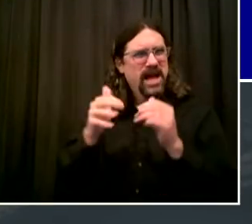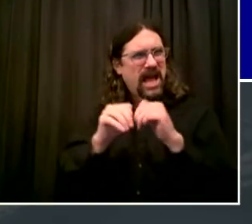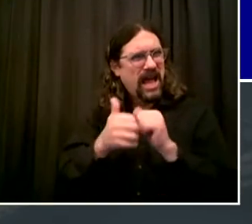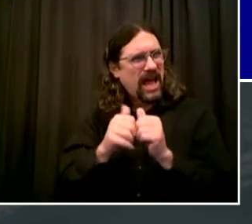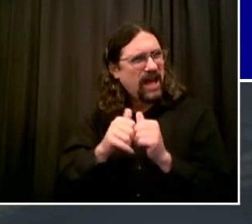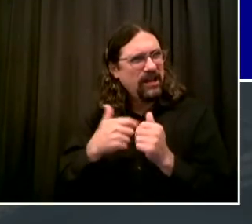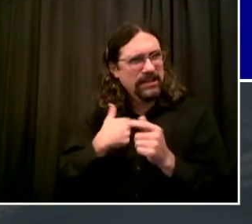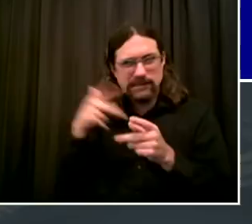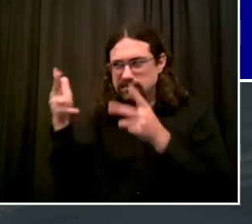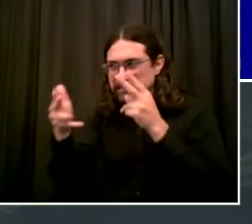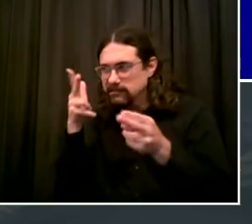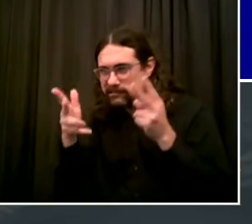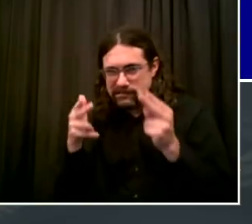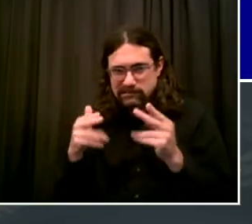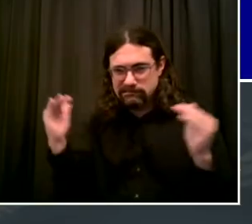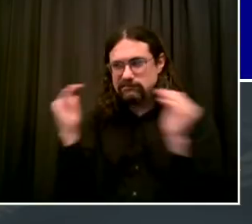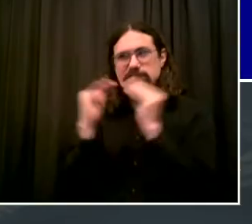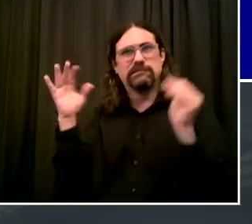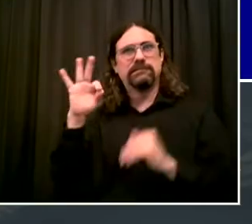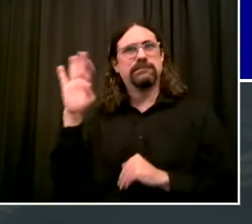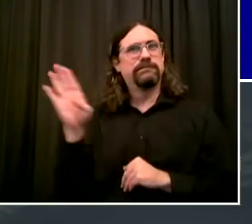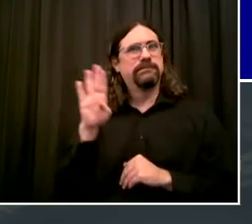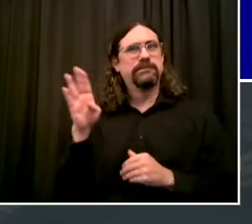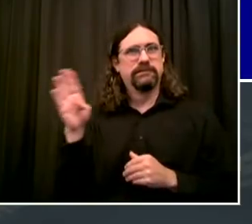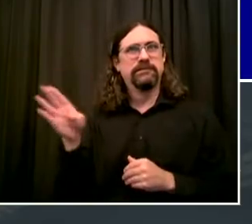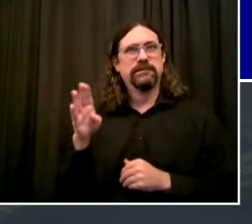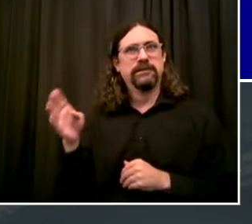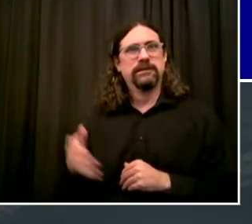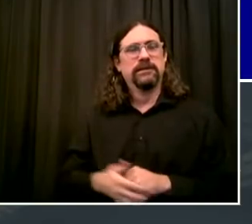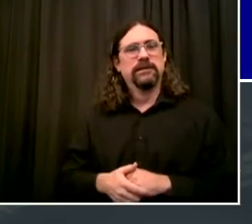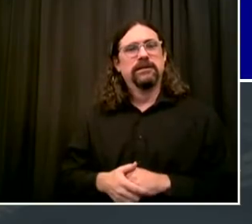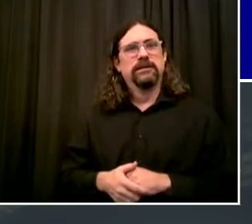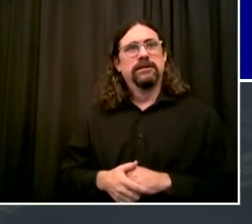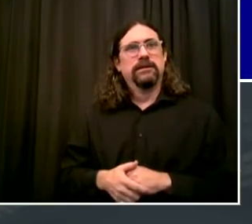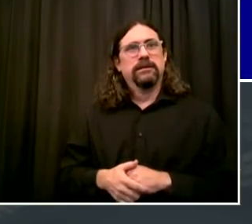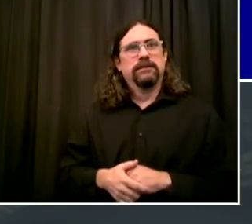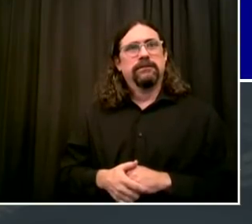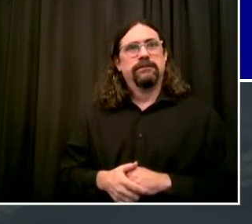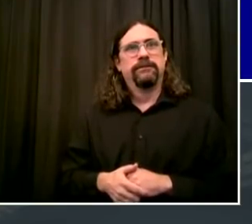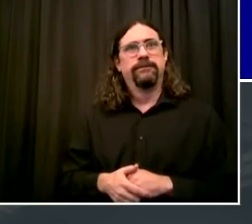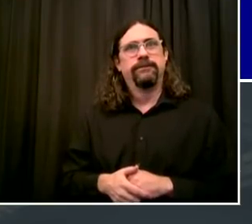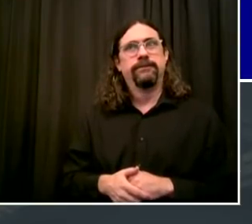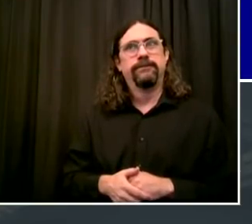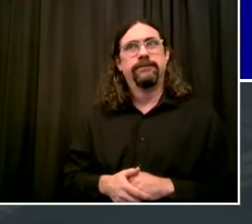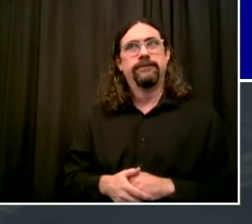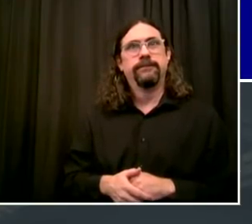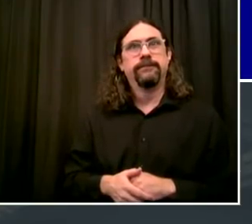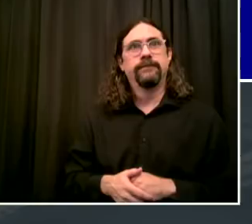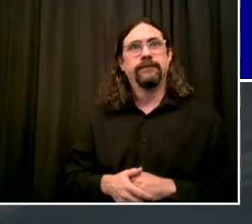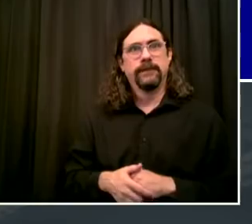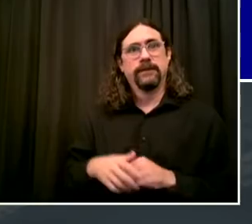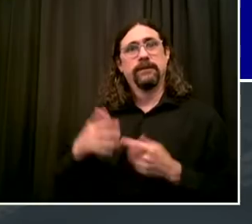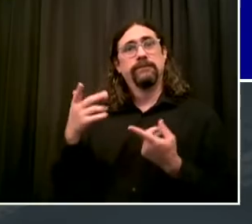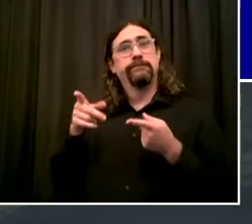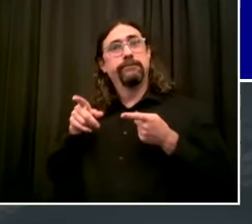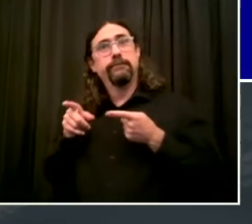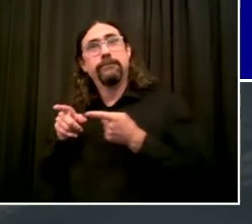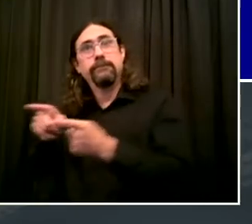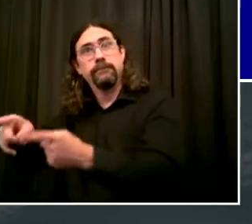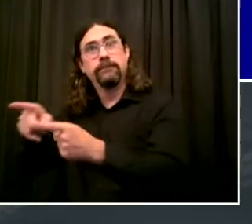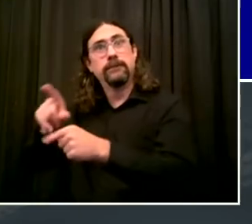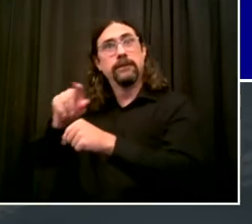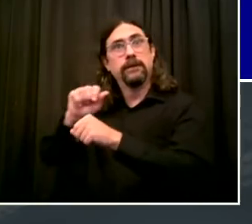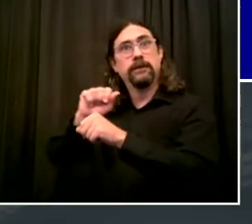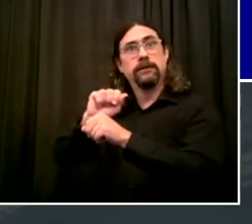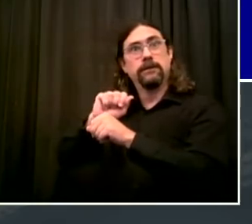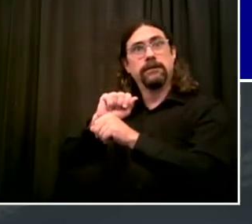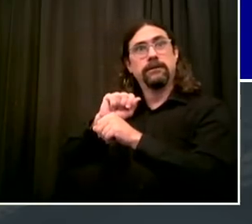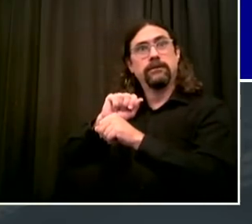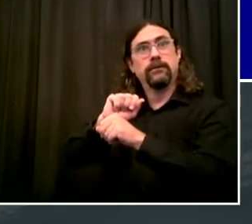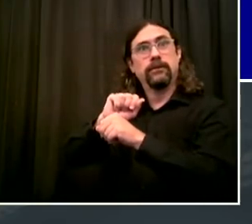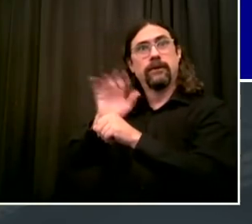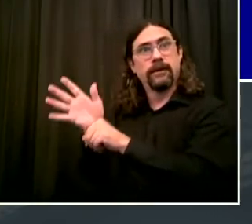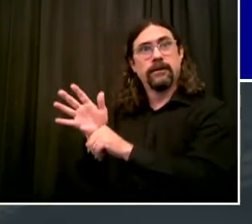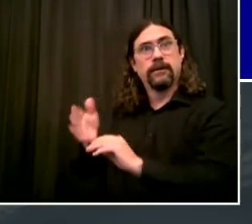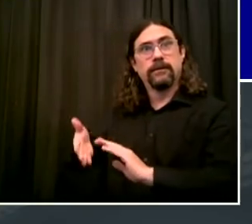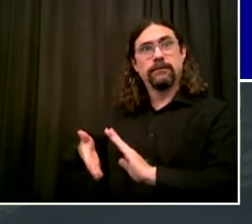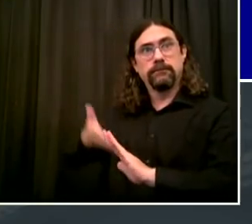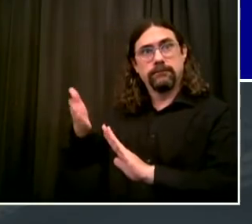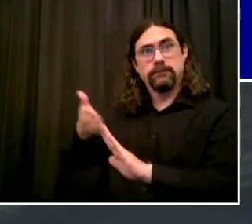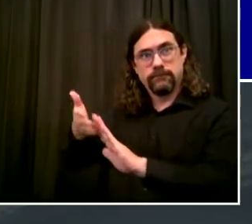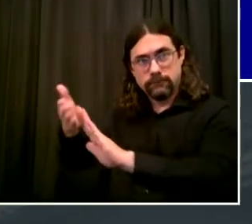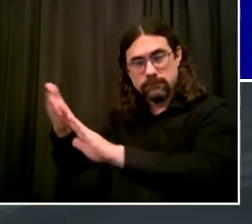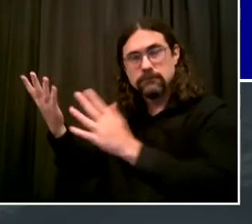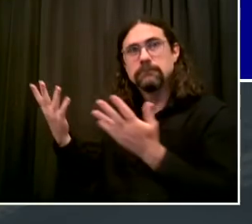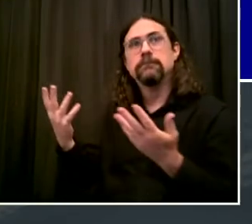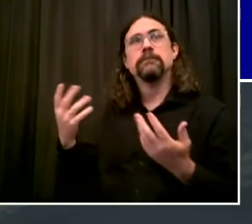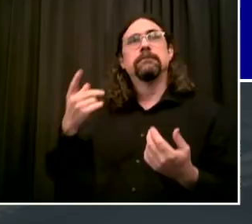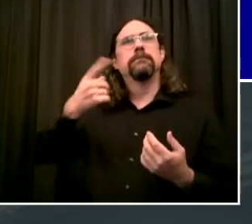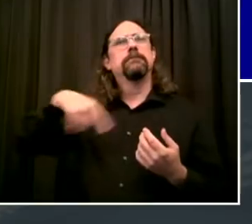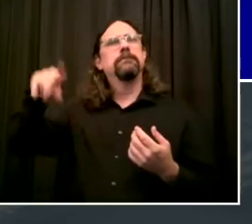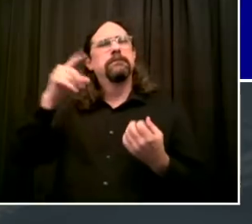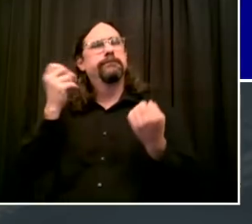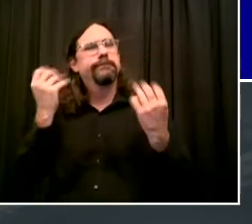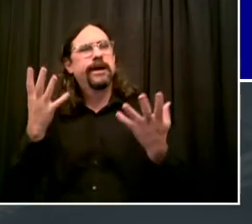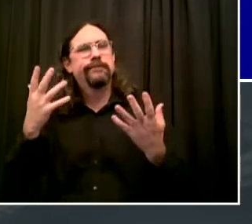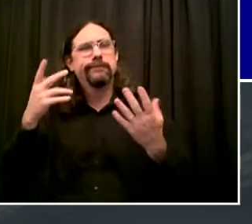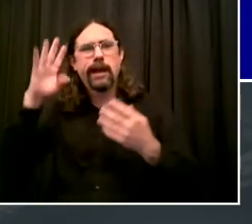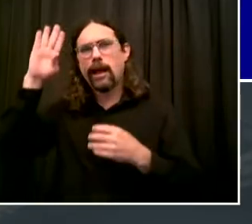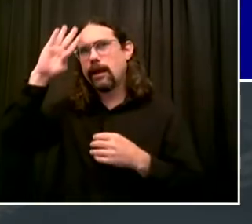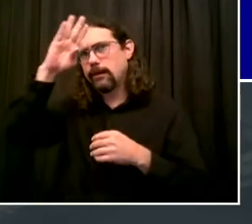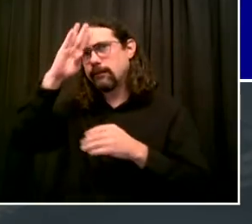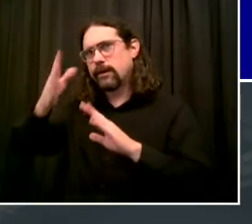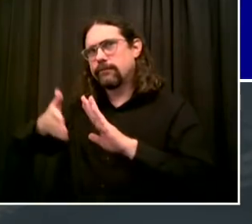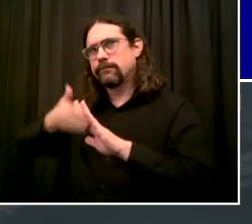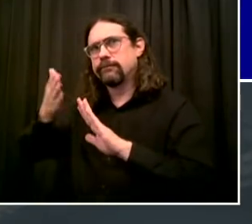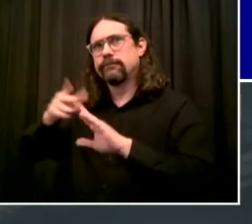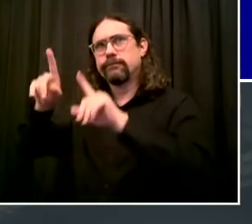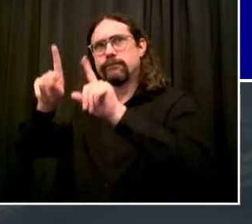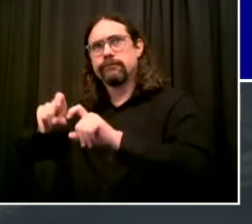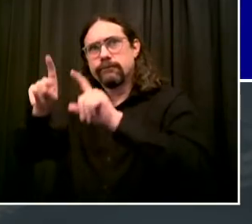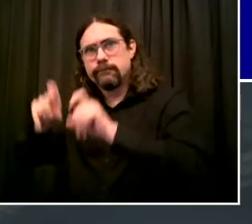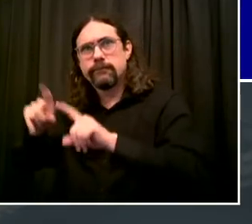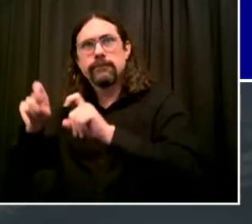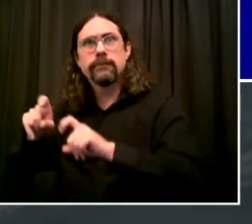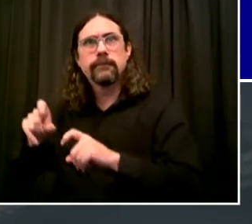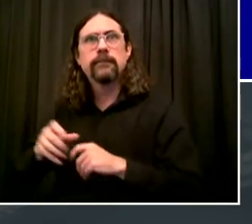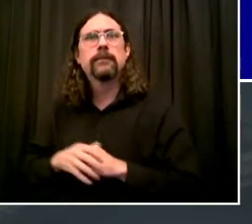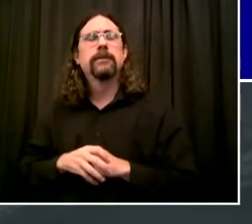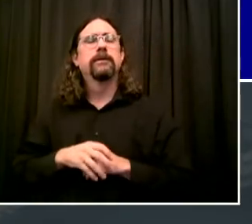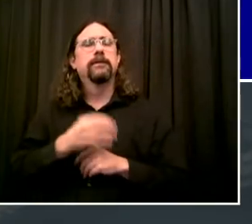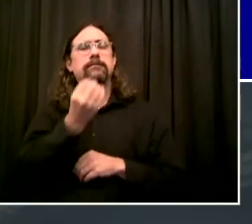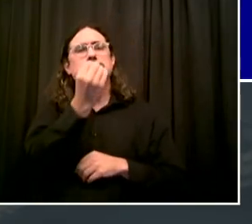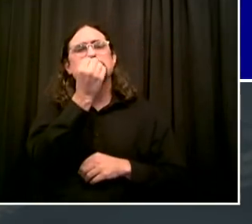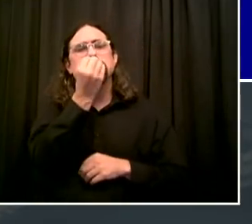NOW, I WANT TO NOTE THAT WHILE